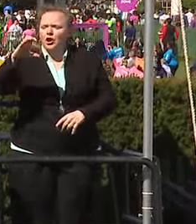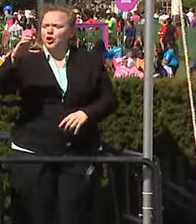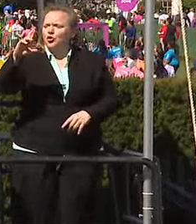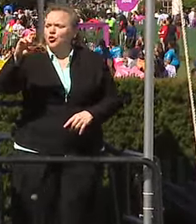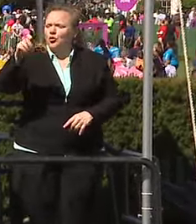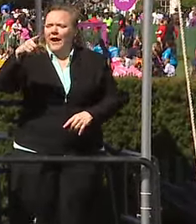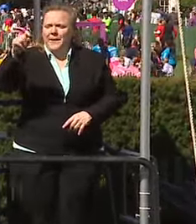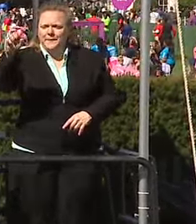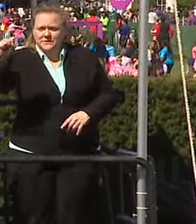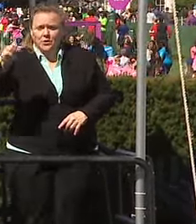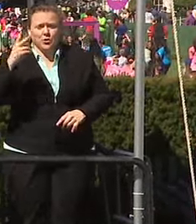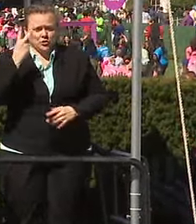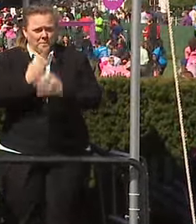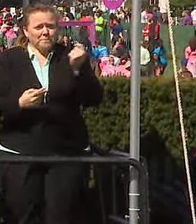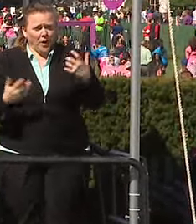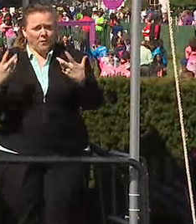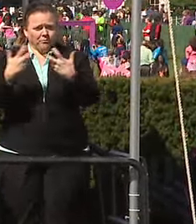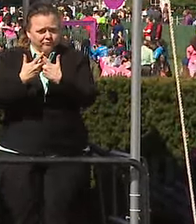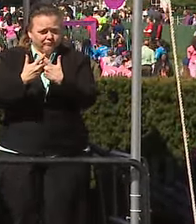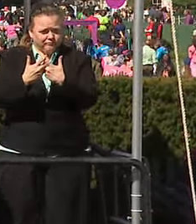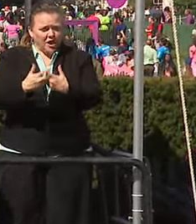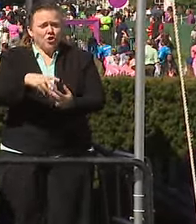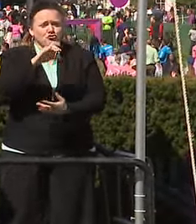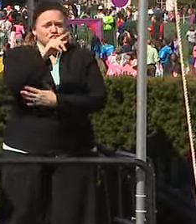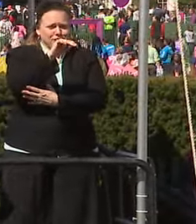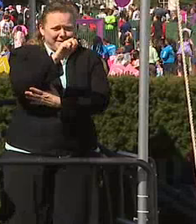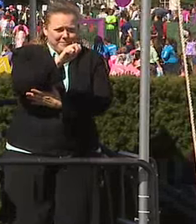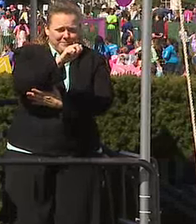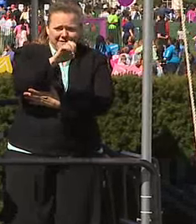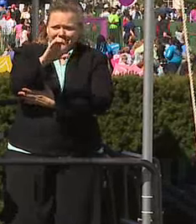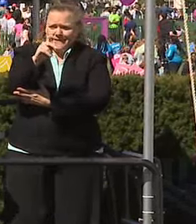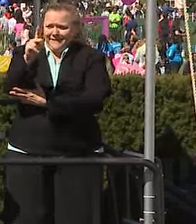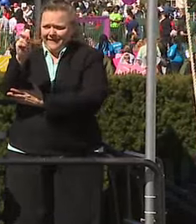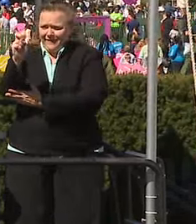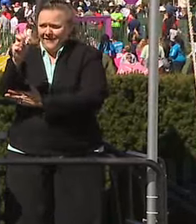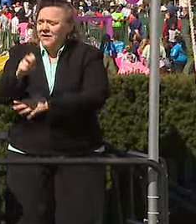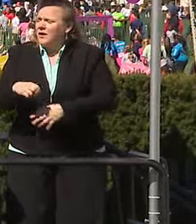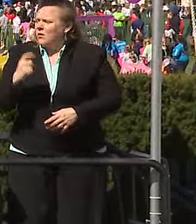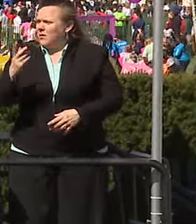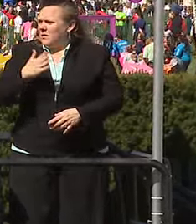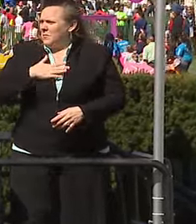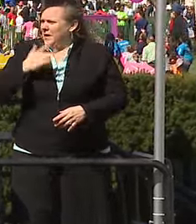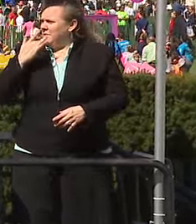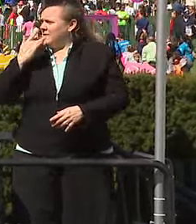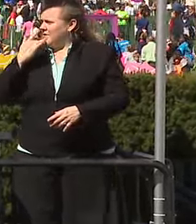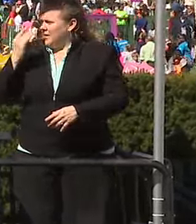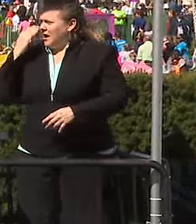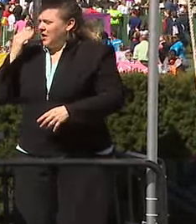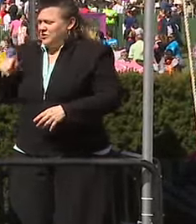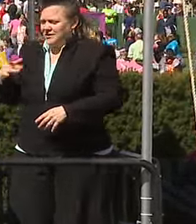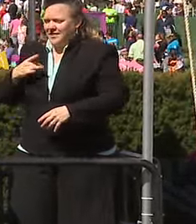So, we're going to put the two together and make a crepe cake, okay? So, one of my favorite cakes, I don't know if Trinity likes this also, is red velvet cake.